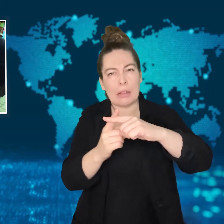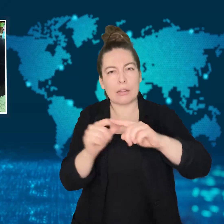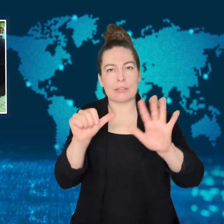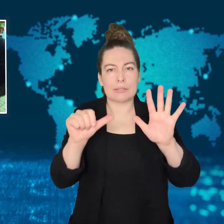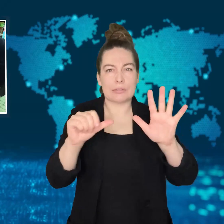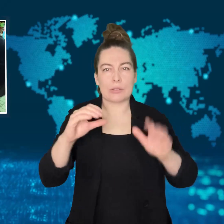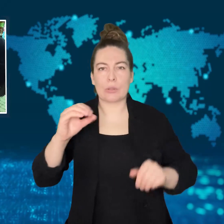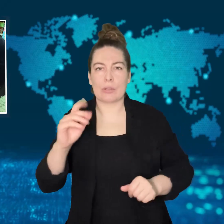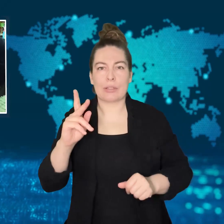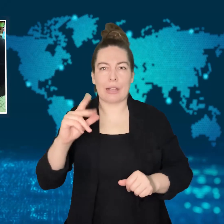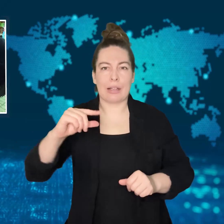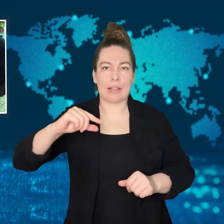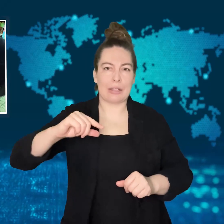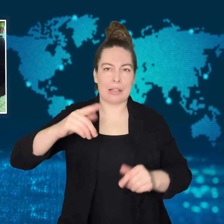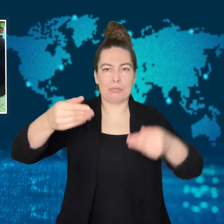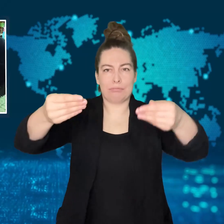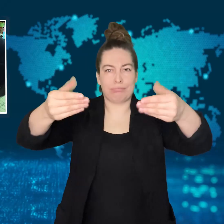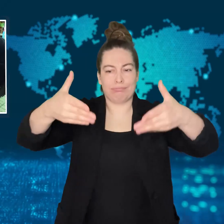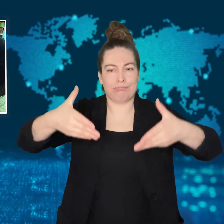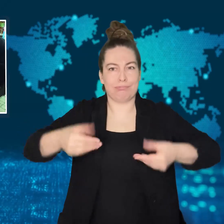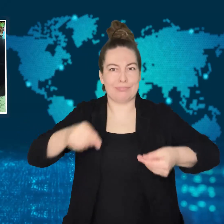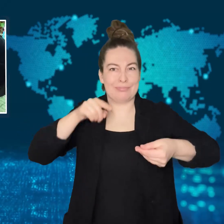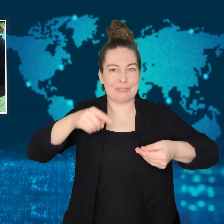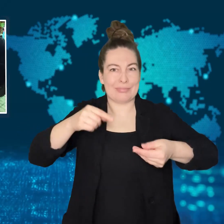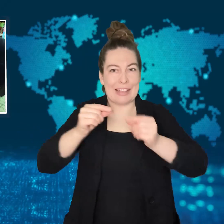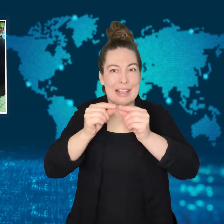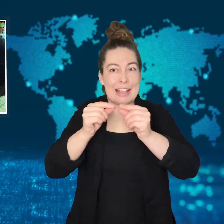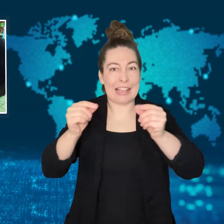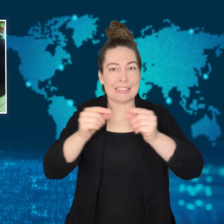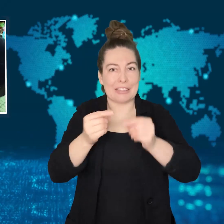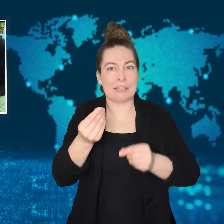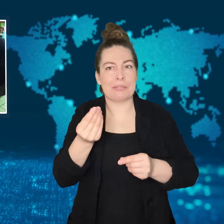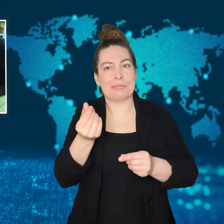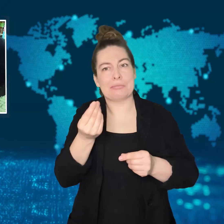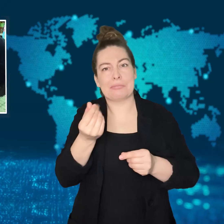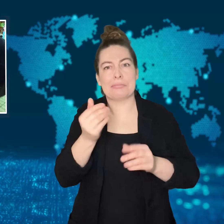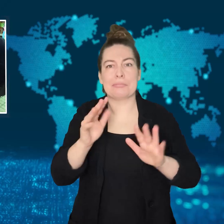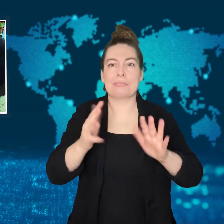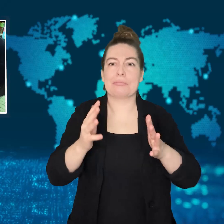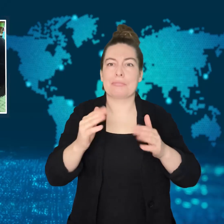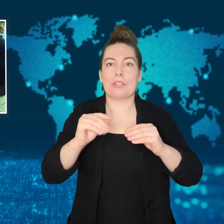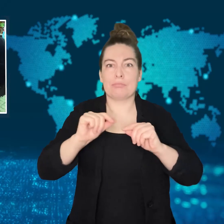The average price of a 60-kilogram bag rose to